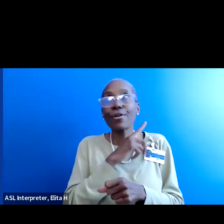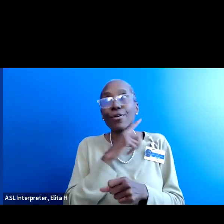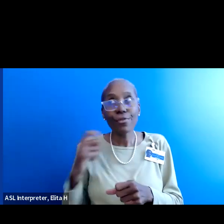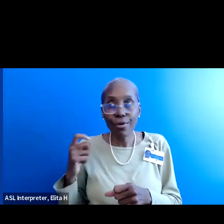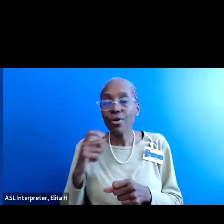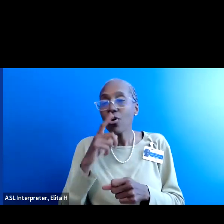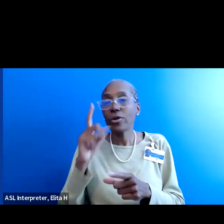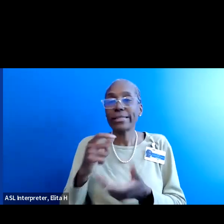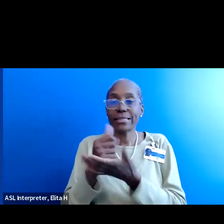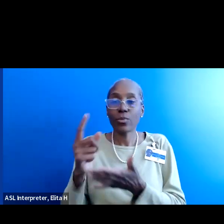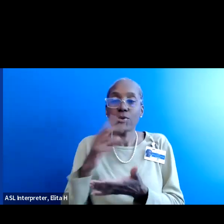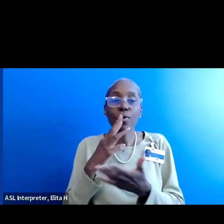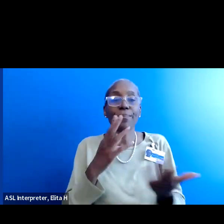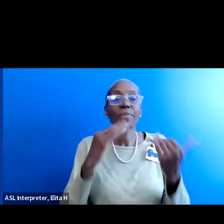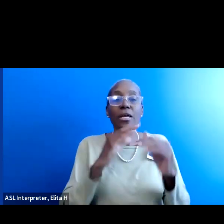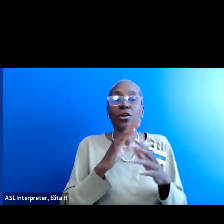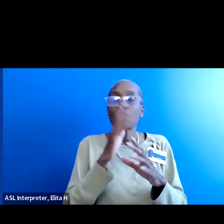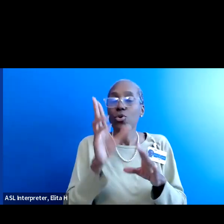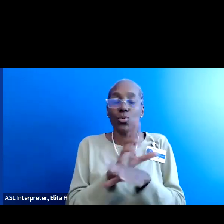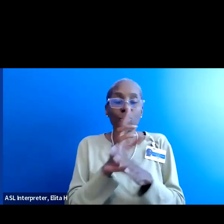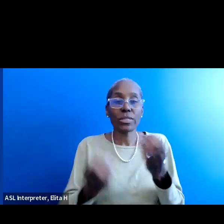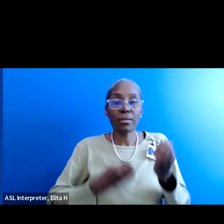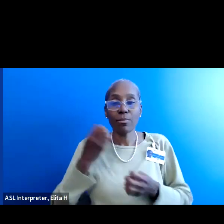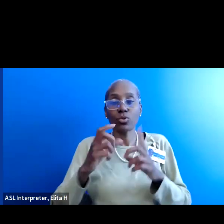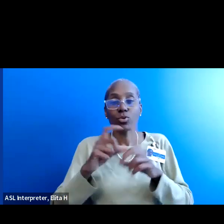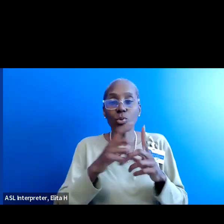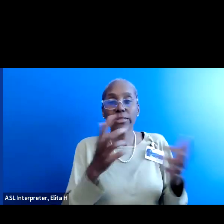Avoid using emotive words that are tied to your perception.